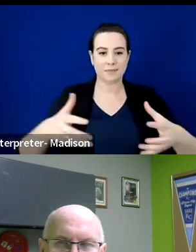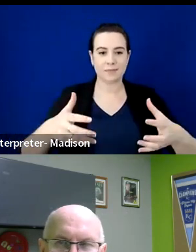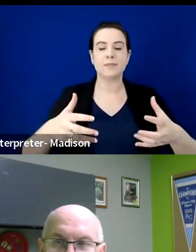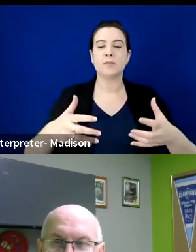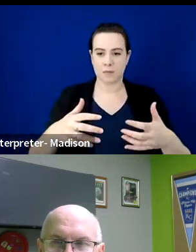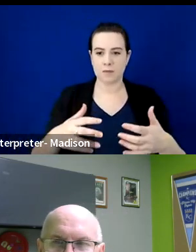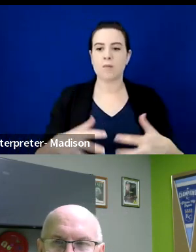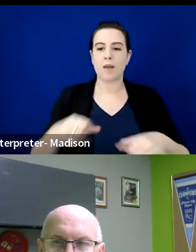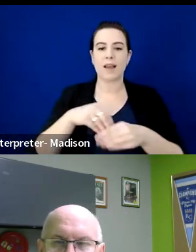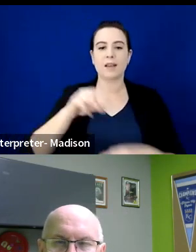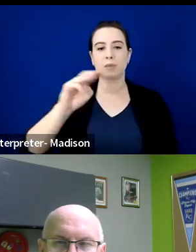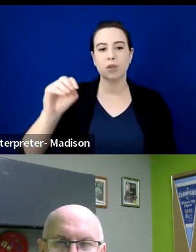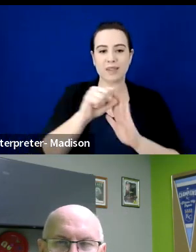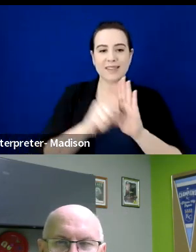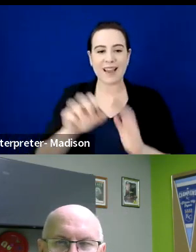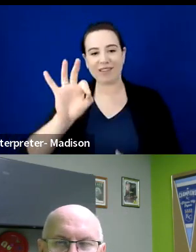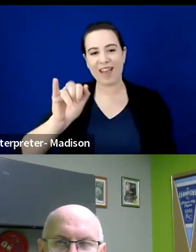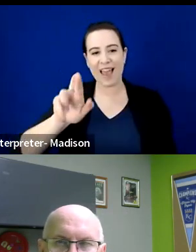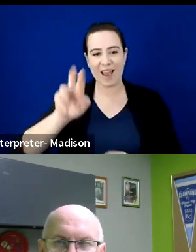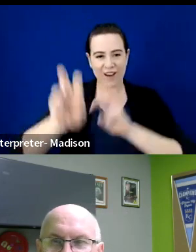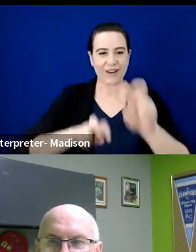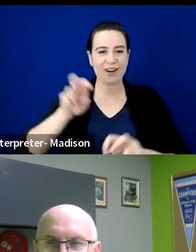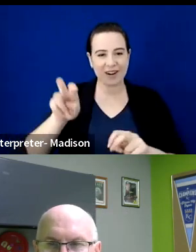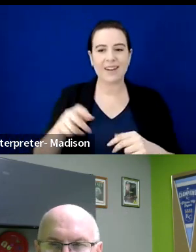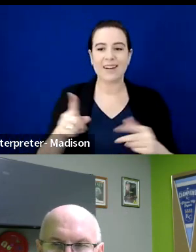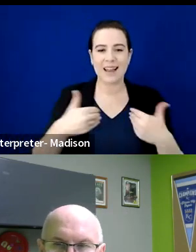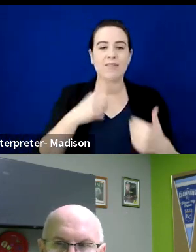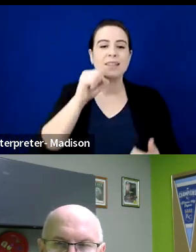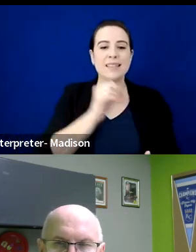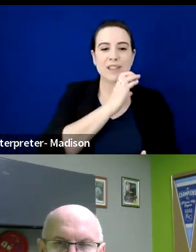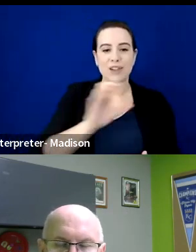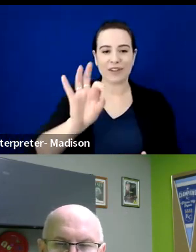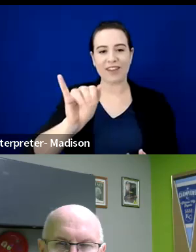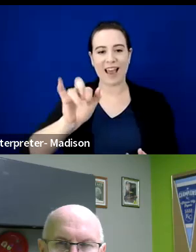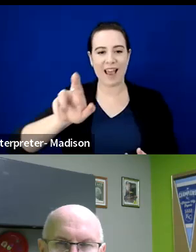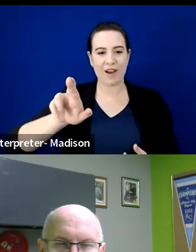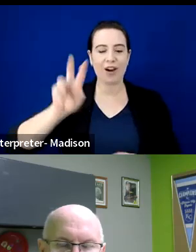In late May, we had a Missouri statewide independent living council [ Unclear ] had an IL summit in Branson, Missouri, and we got a lot of surveys, probably because we didn't let anyone leave until they filled one out.